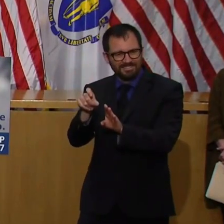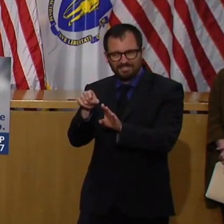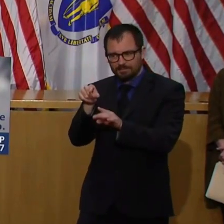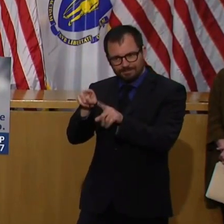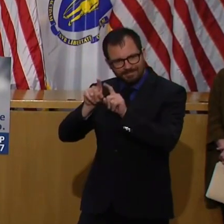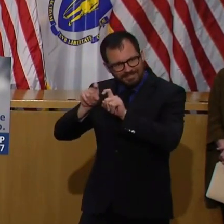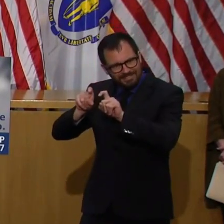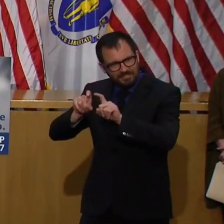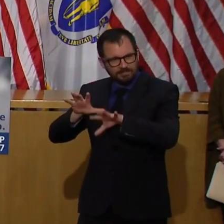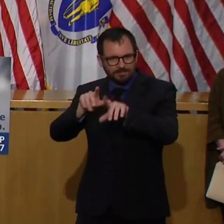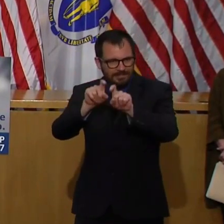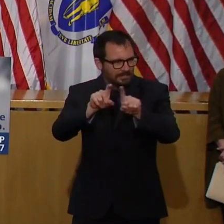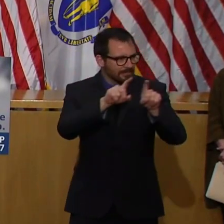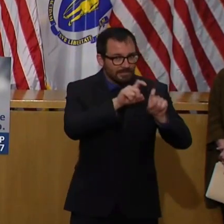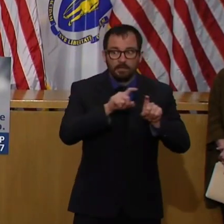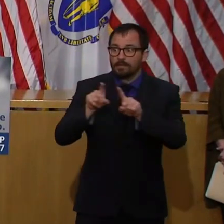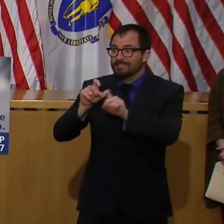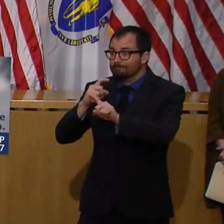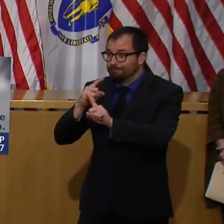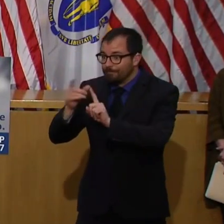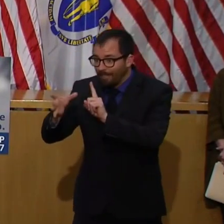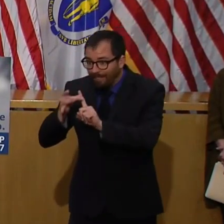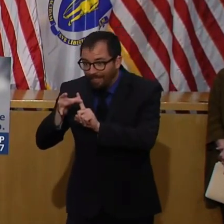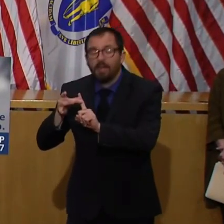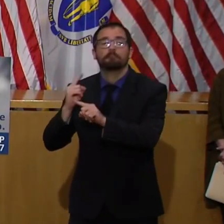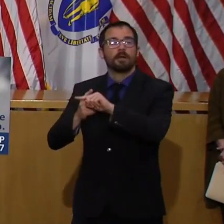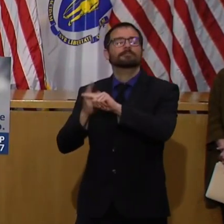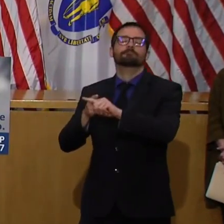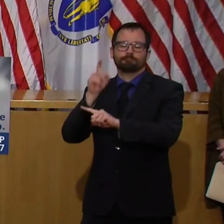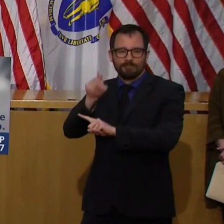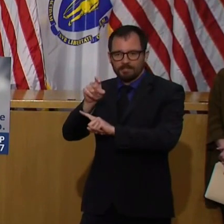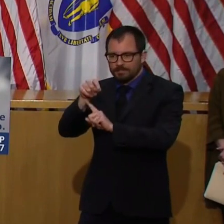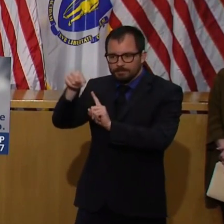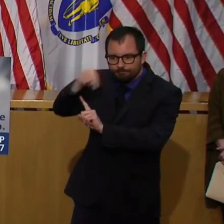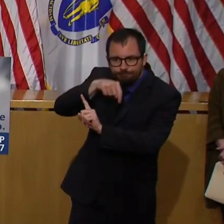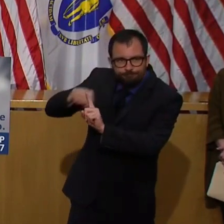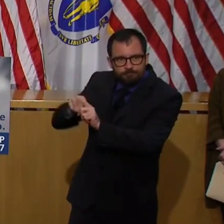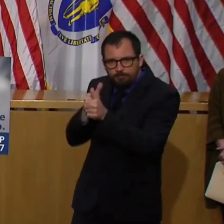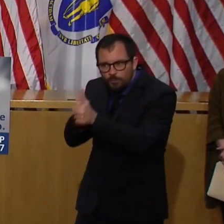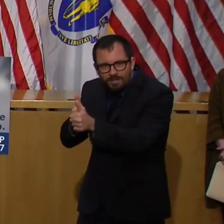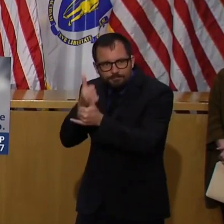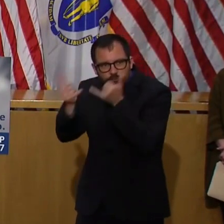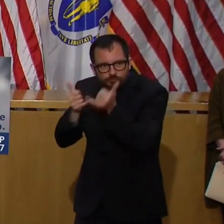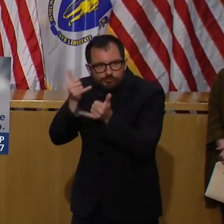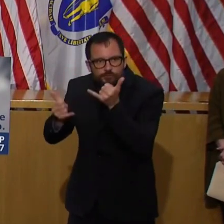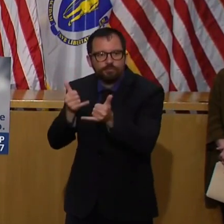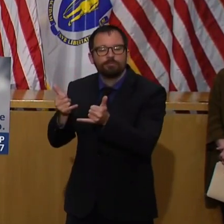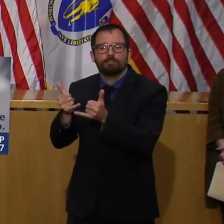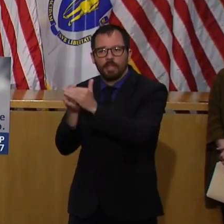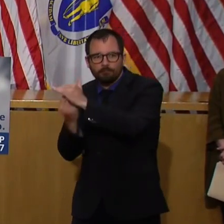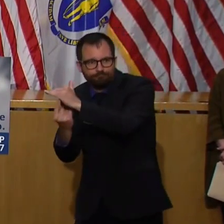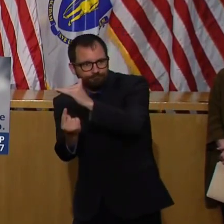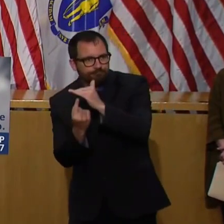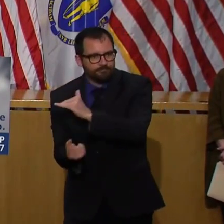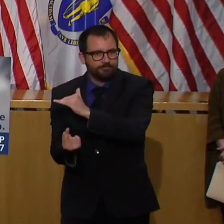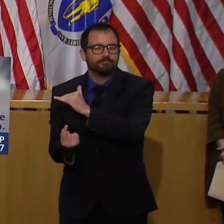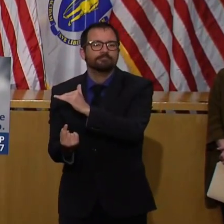TESTING AND CONTACT TRACING. WE TALKED A LOT ABOUT TRACING AND TALKED ABOUT TRACING. WE THOUGHT IT WOULD BE IMPORTANT TODAY TO TALK ABOUT